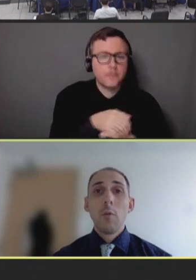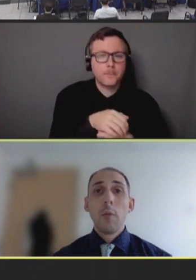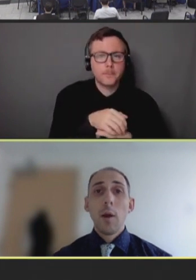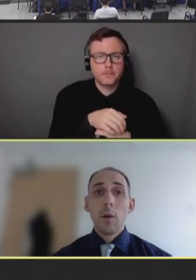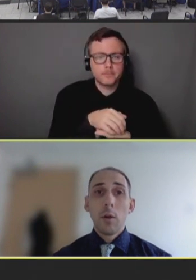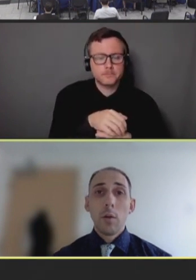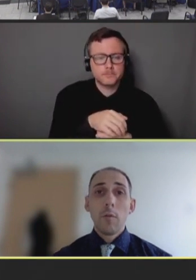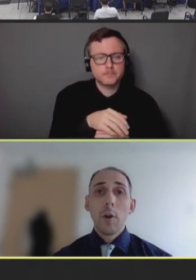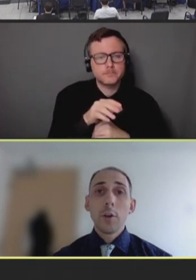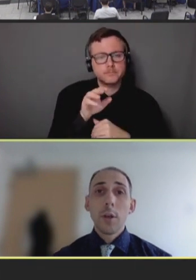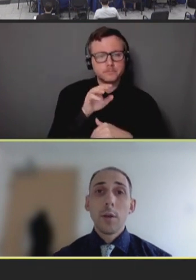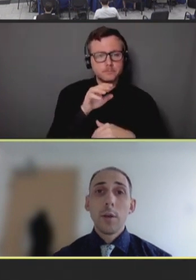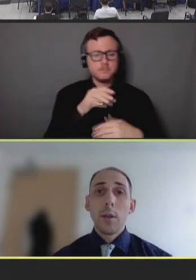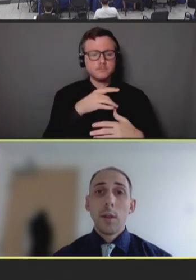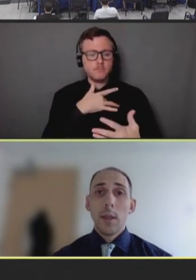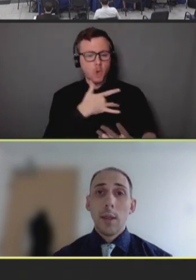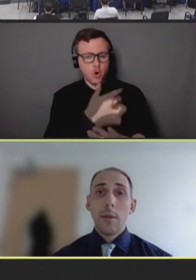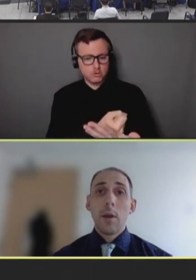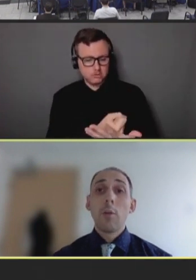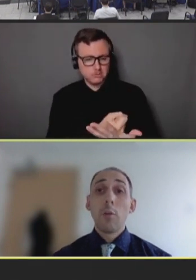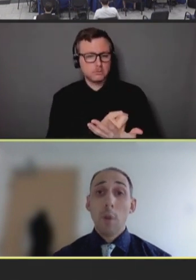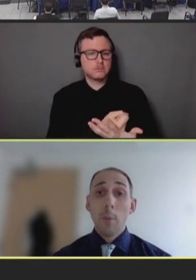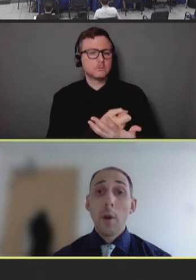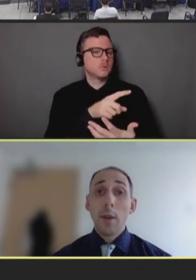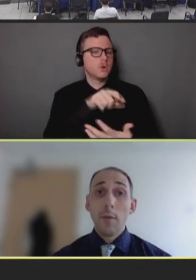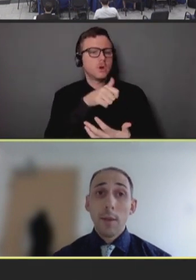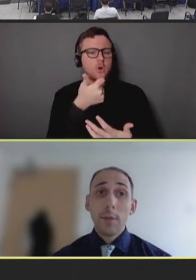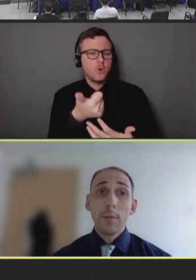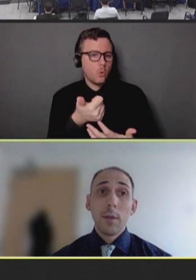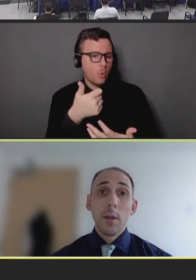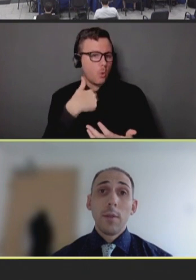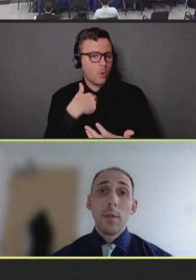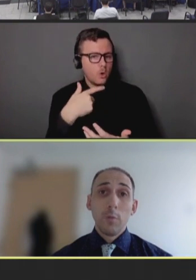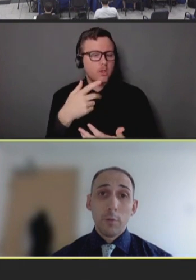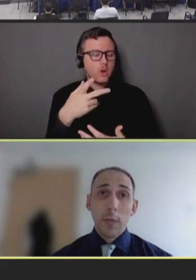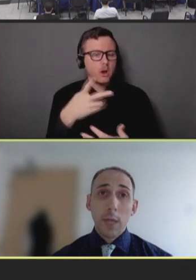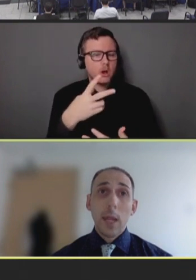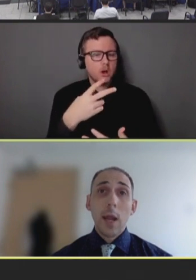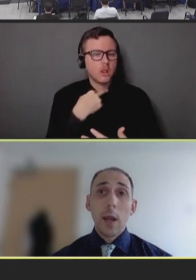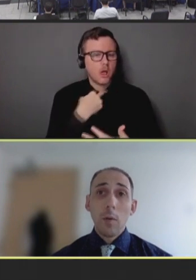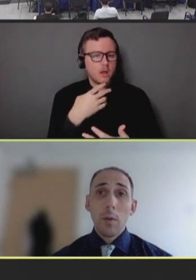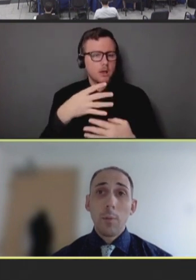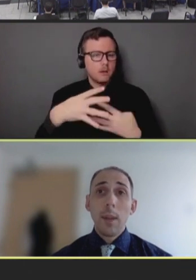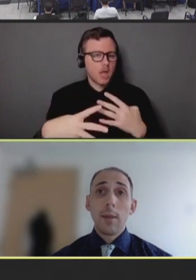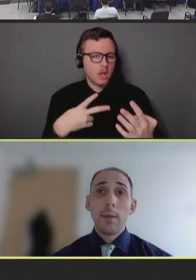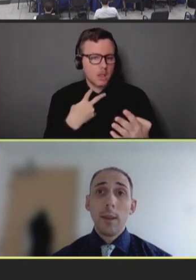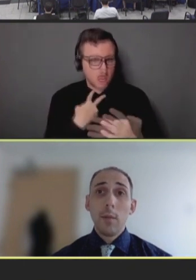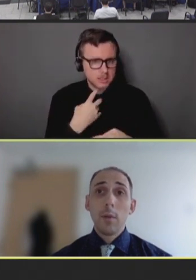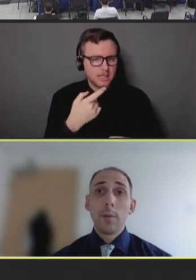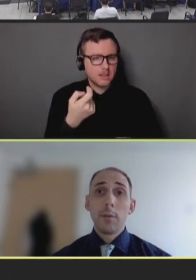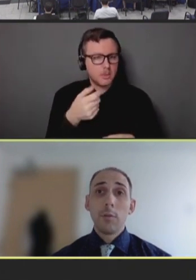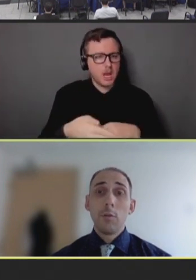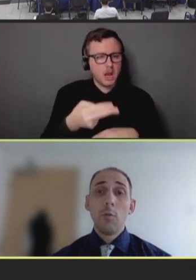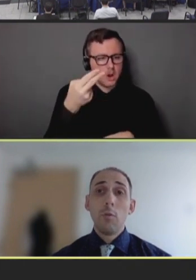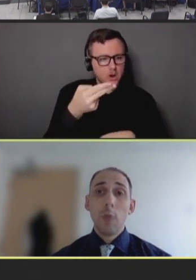For myocardial infarction and other thrombotic events, these were slightly higher with BNT162b2